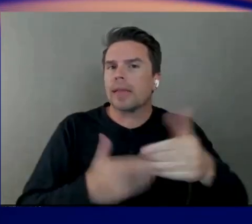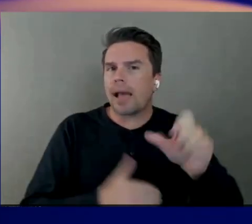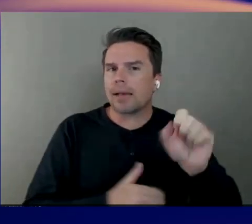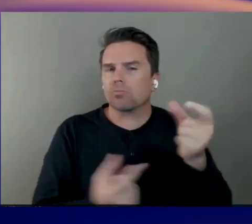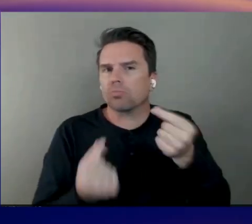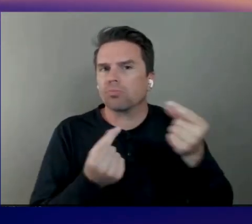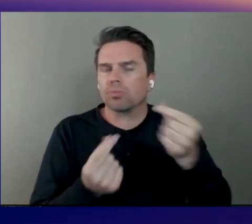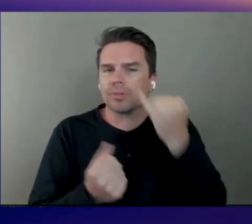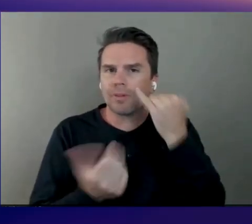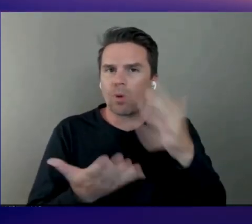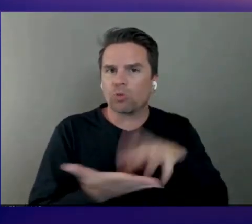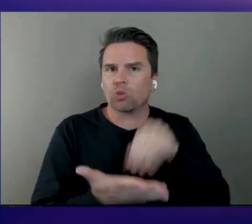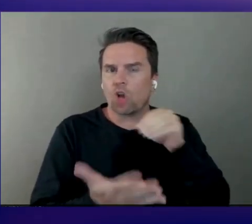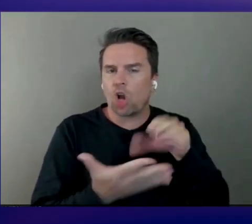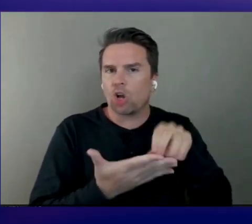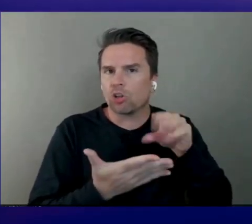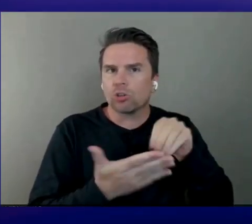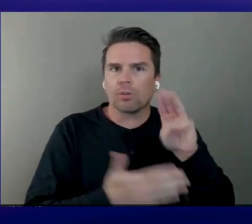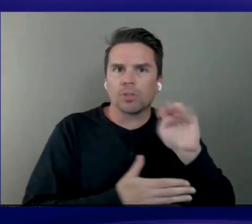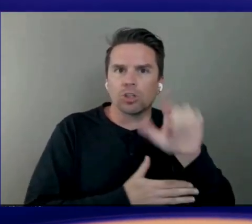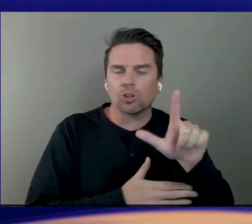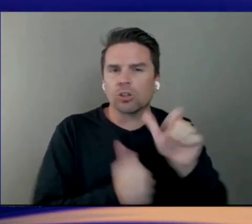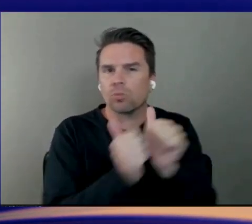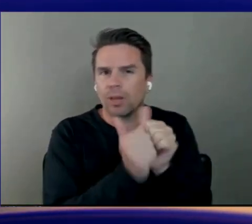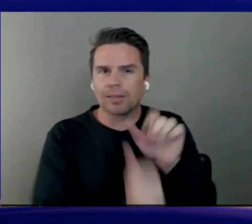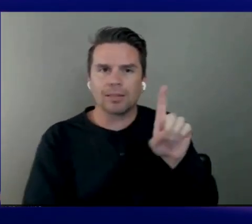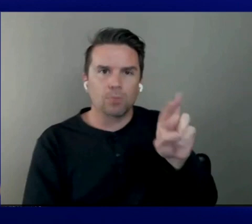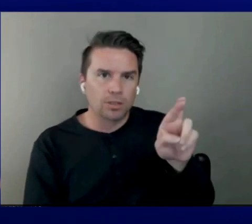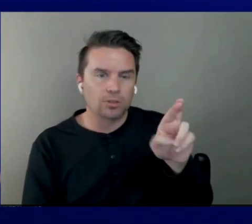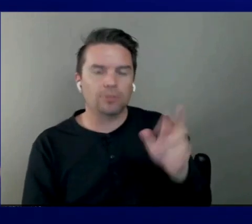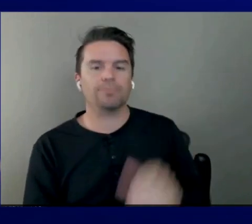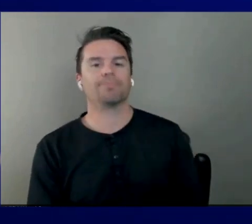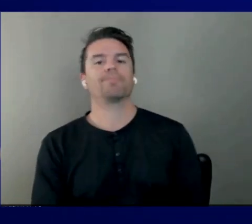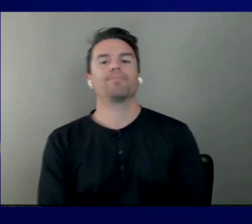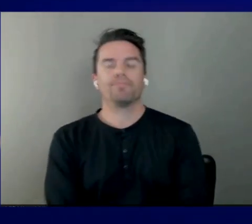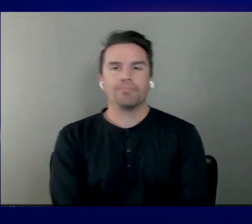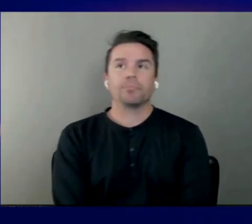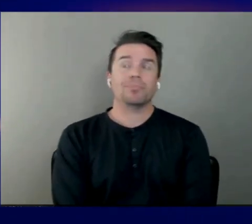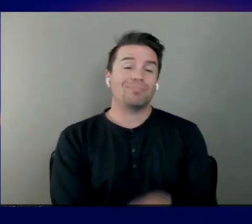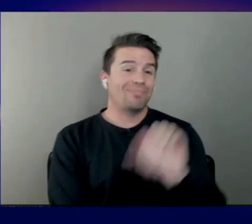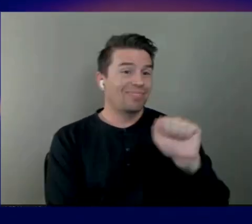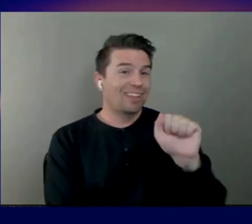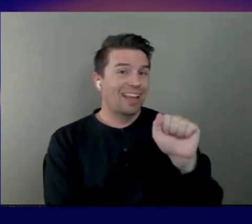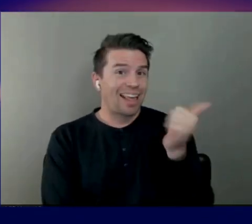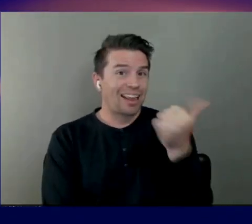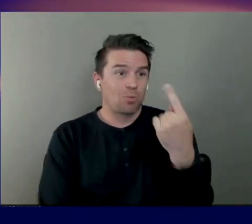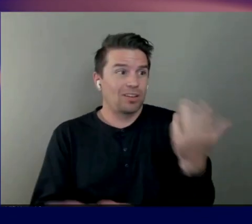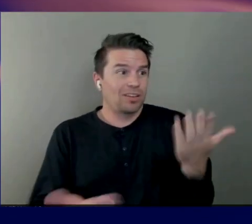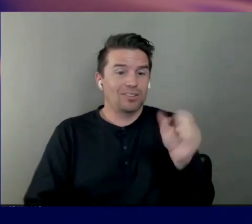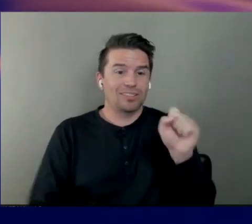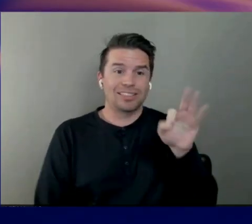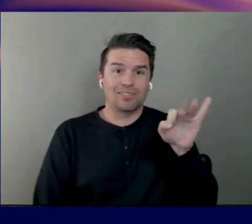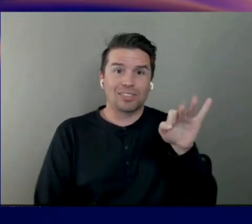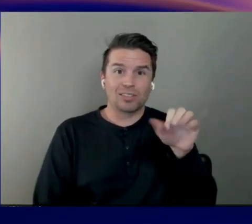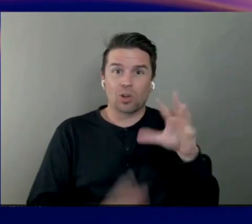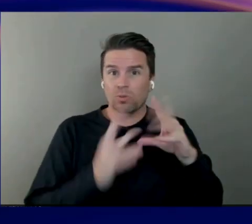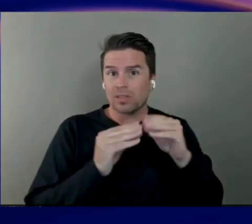with DeepRacer? Yeah, I think anyone here in San Francisco at the Summit can meet us at the track. Mm-hm.